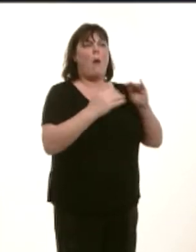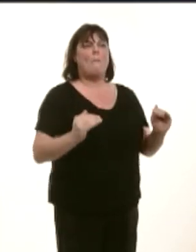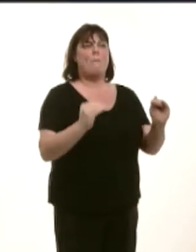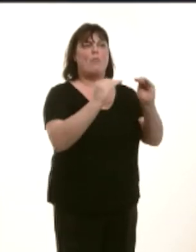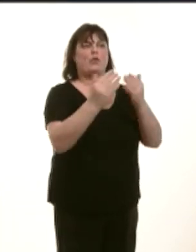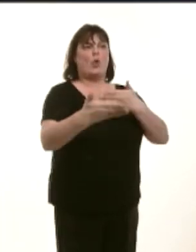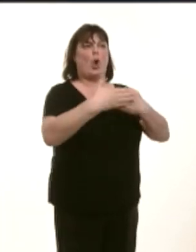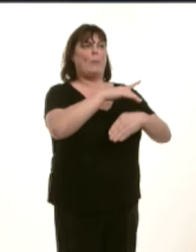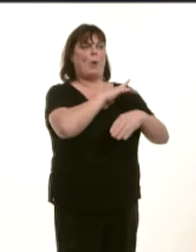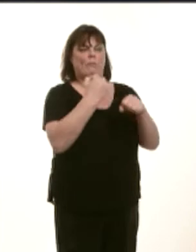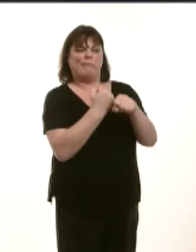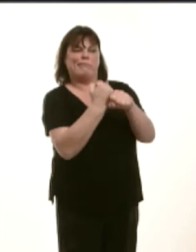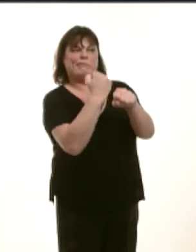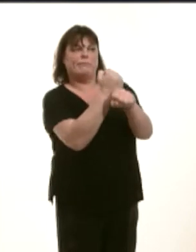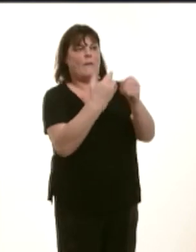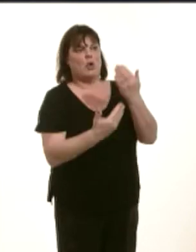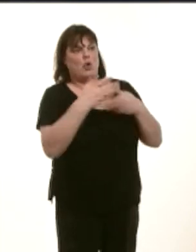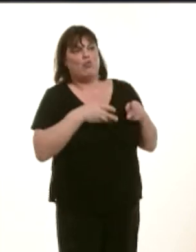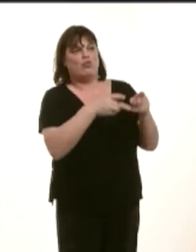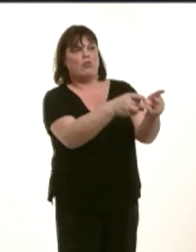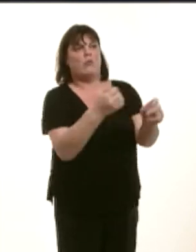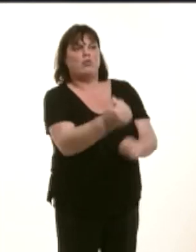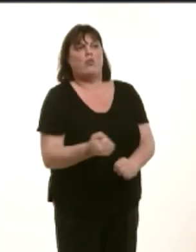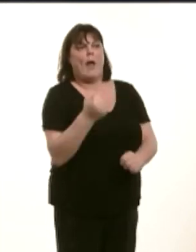at the same timeóthat will be closed for more than a year. Iíve had complaints from